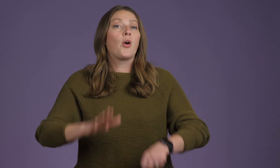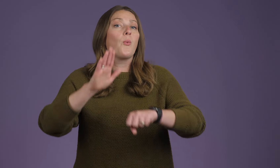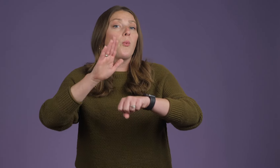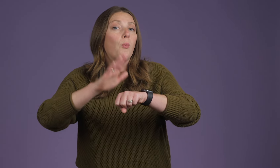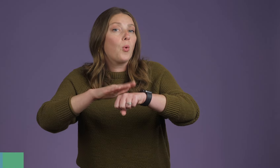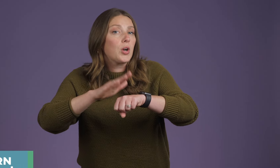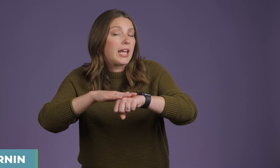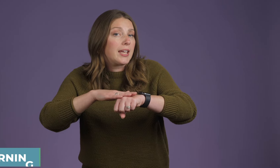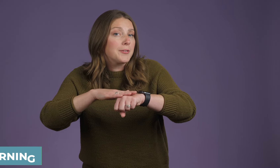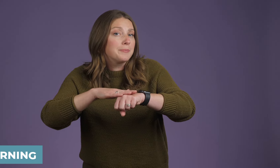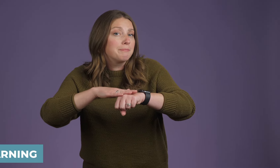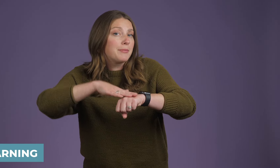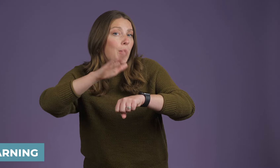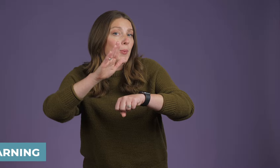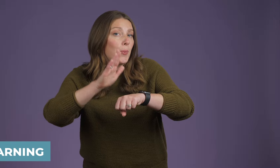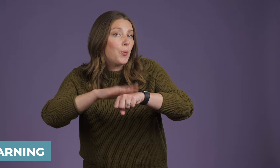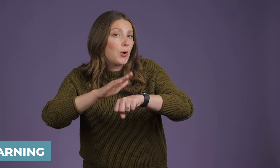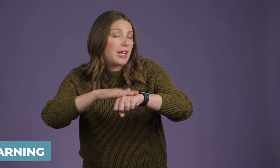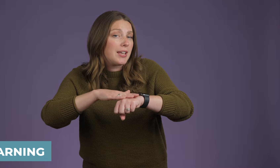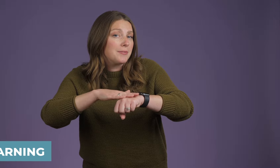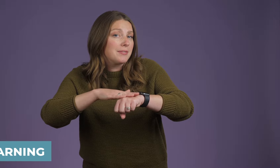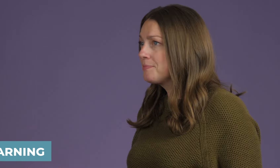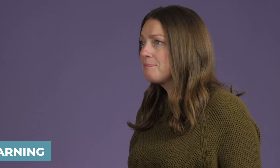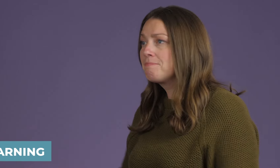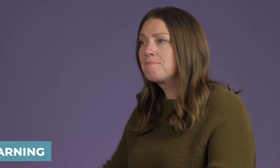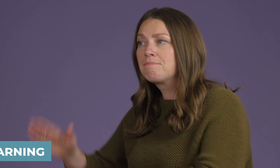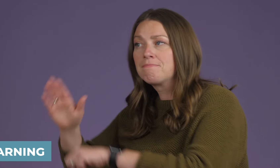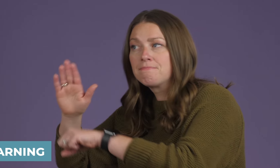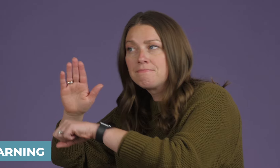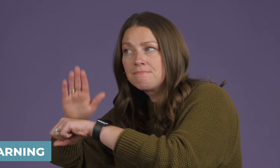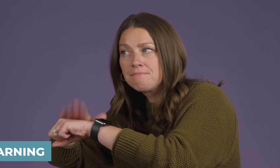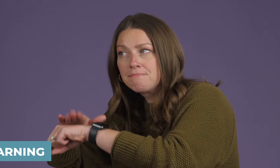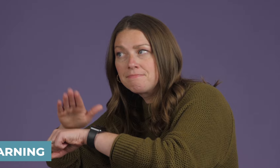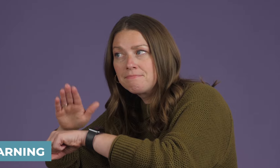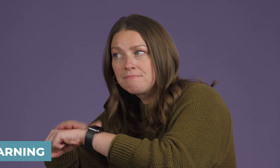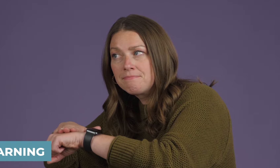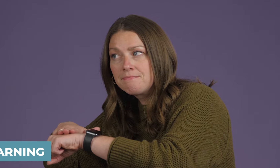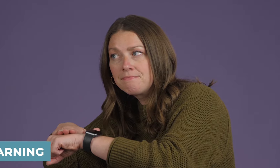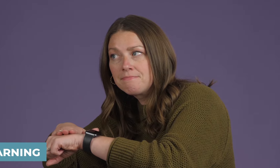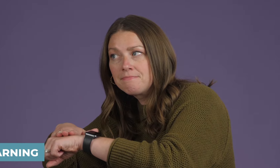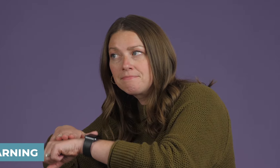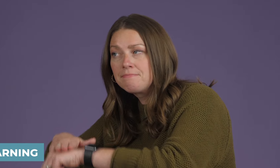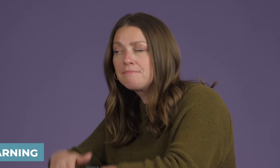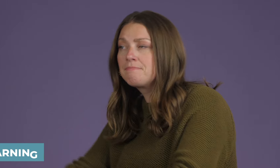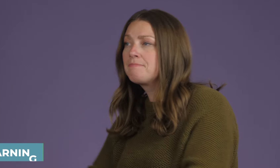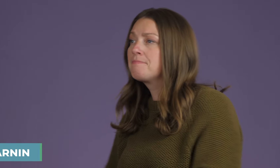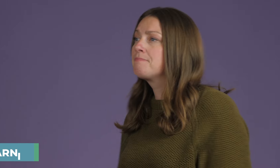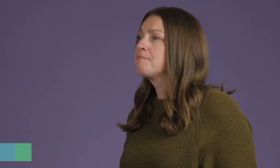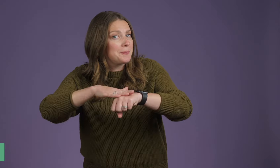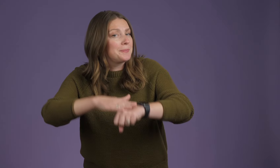Warning. It's like a slap on the wrist. Warning.